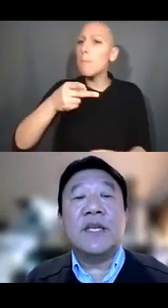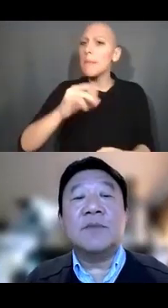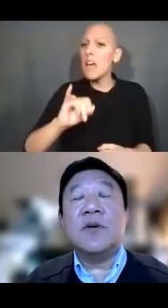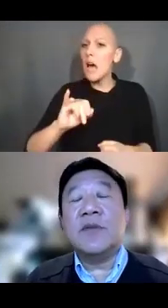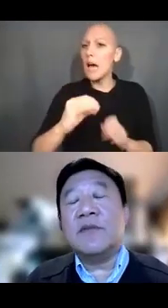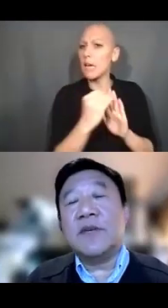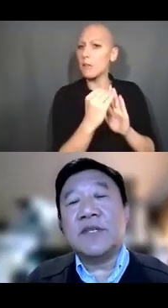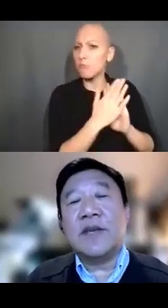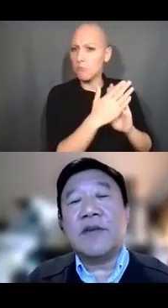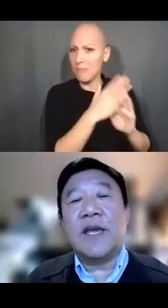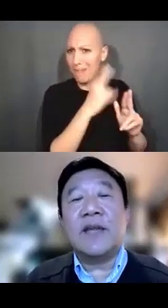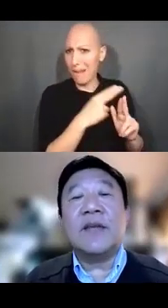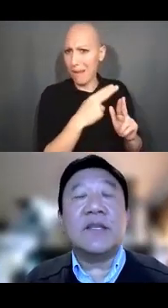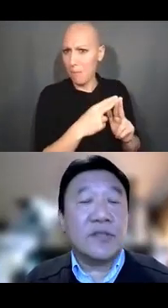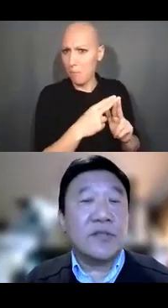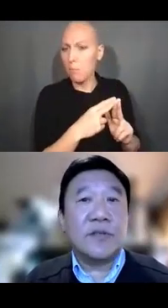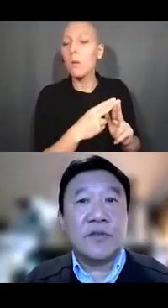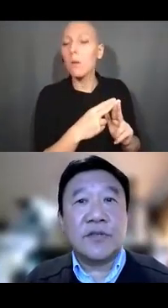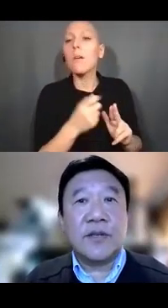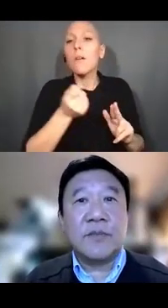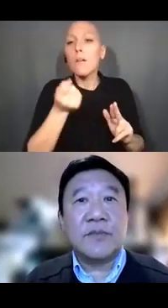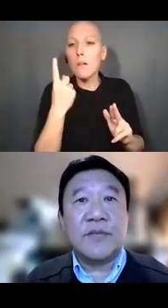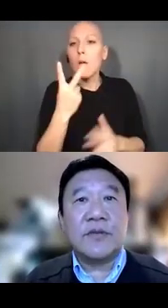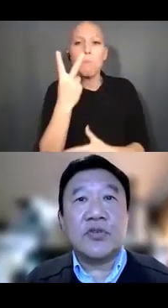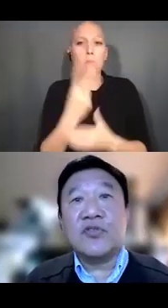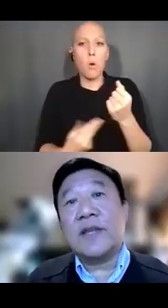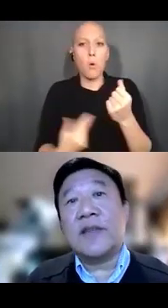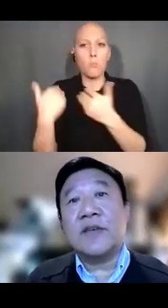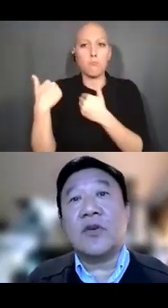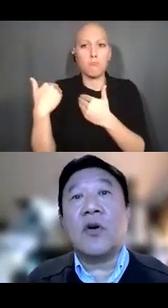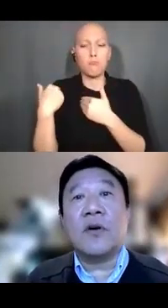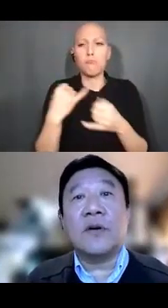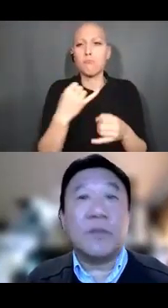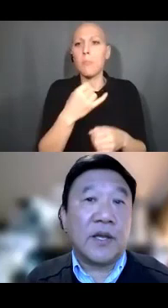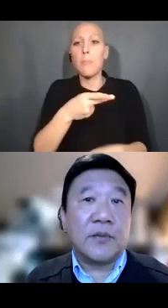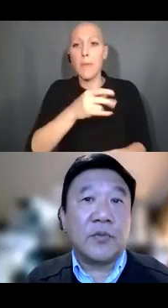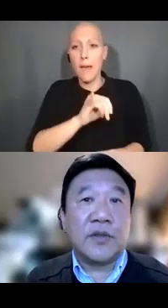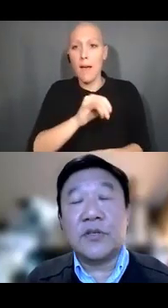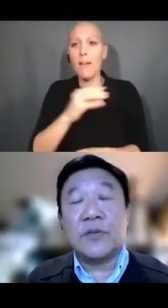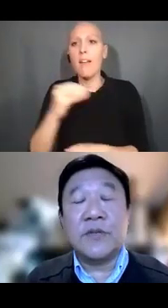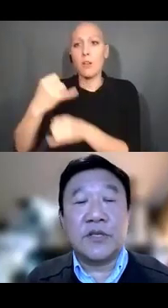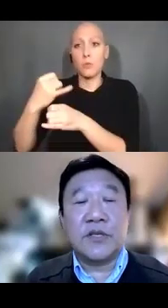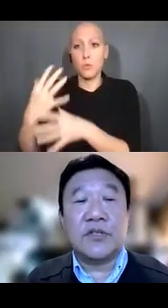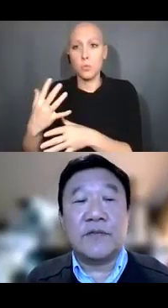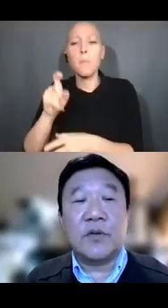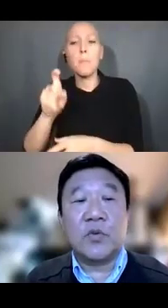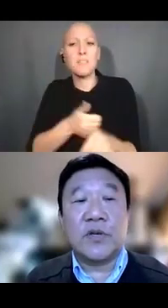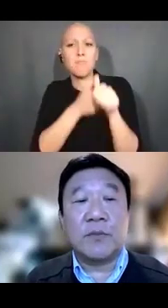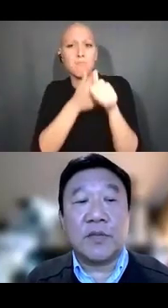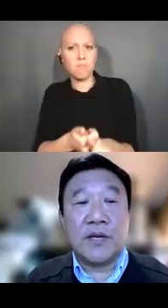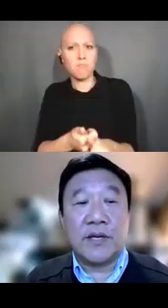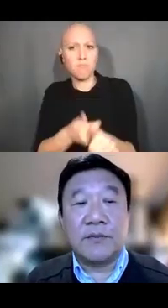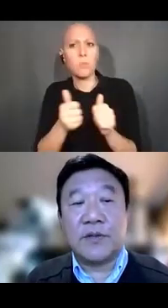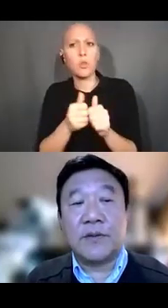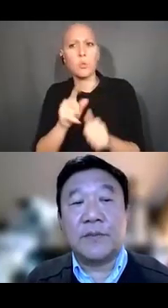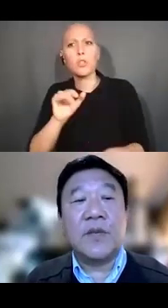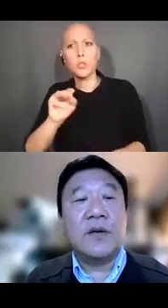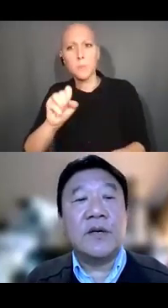it's both the investigator and the institution that must need ensure that things are complied with the terms of conditions of the award it complied with.